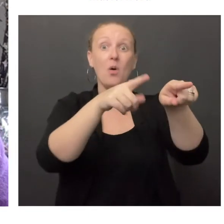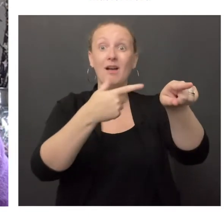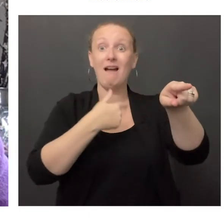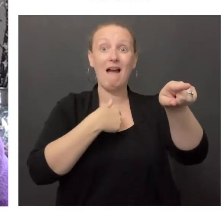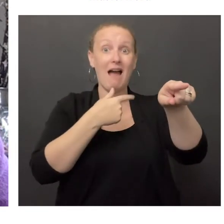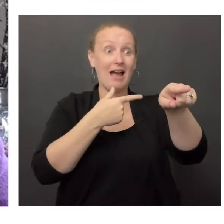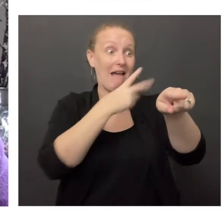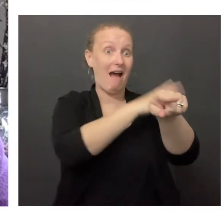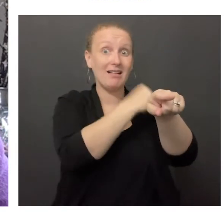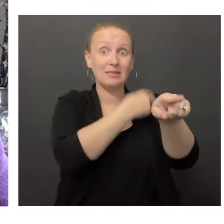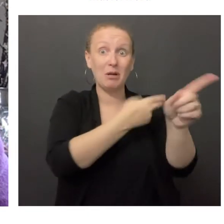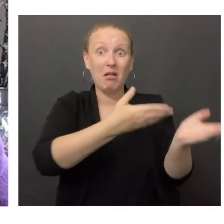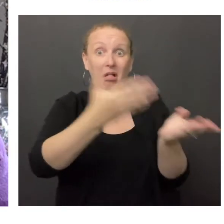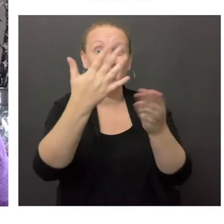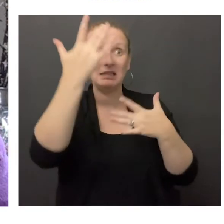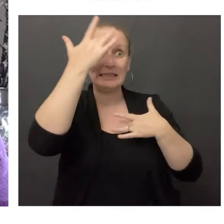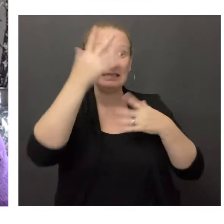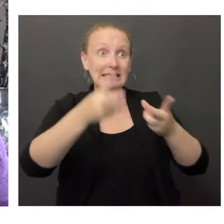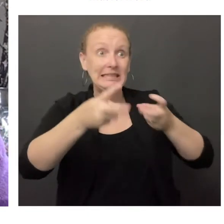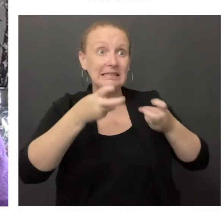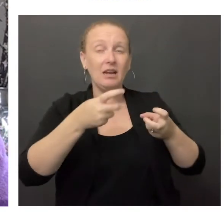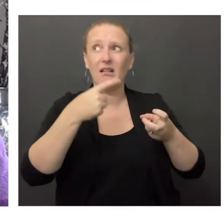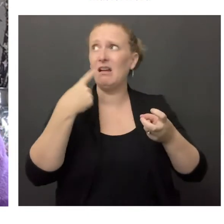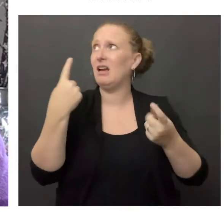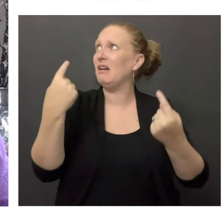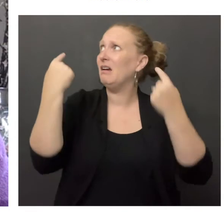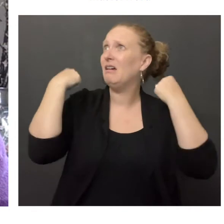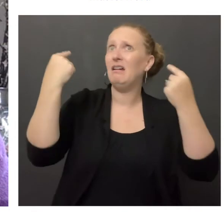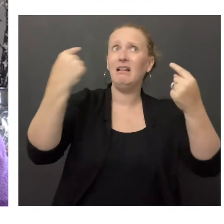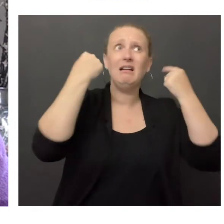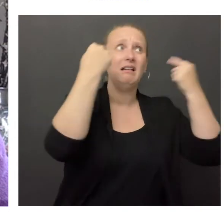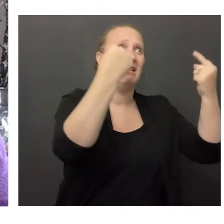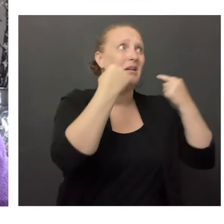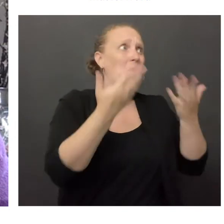experience and, uh, of what a person may